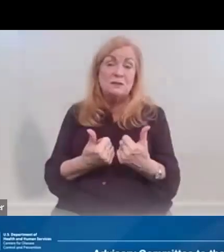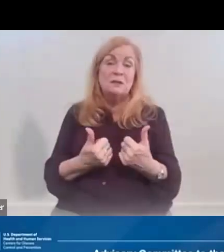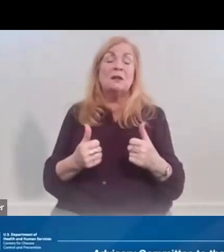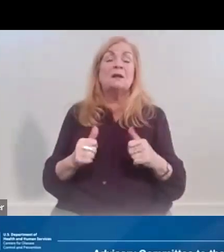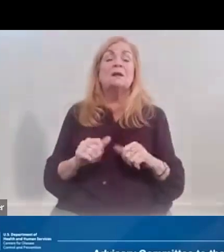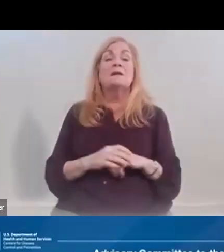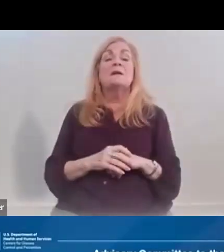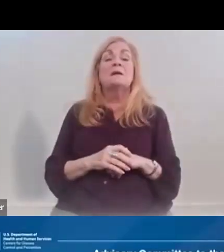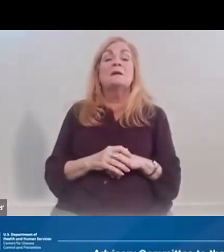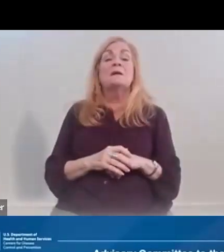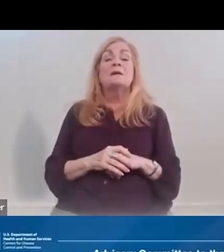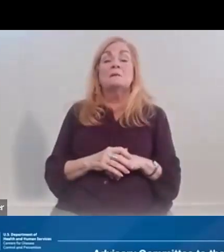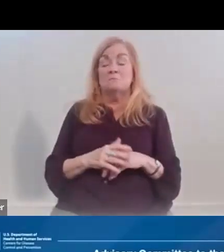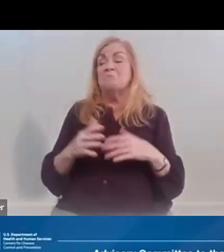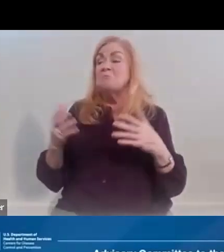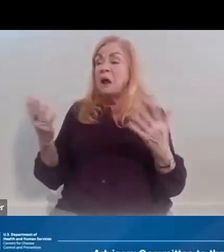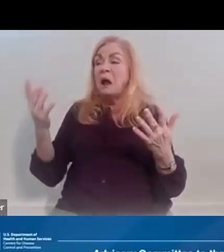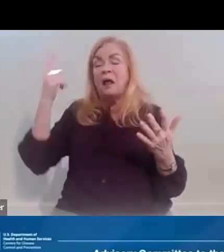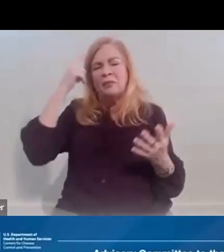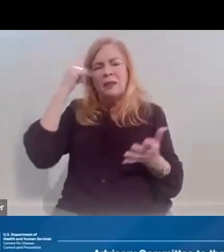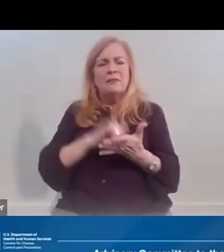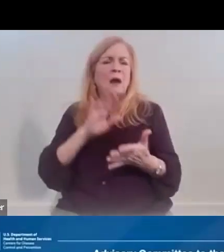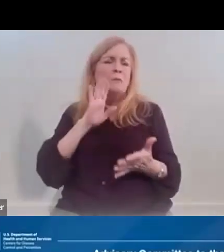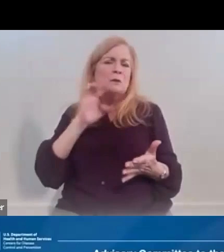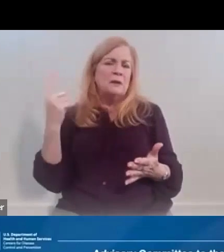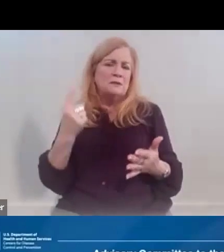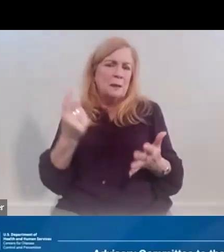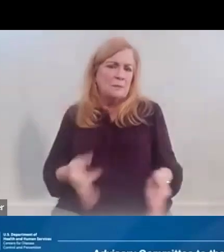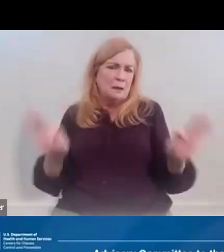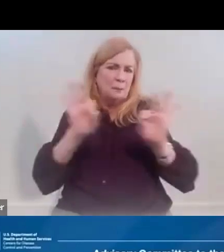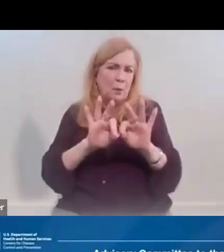Say I think that would be something important to start exploring, because if we really want